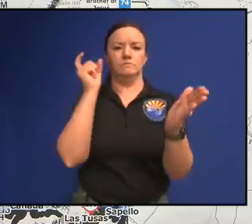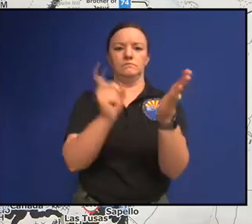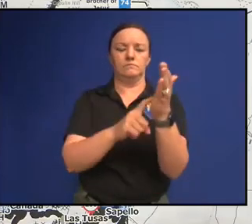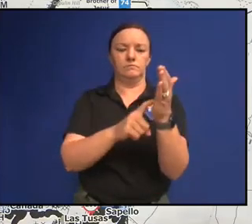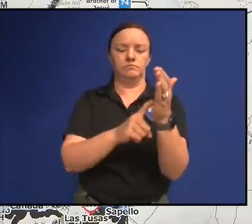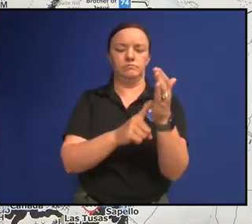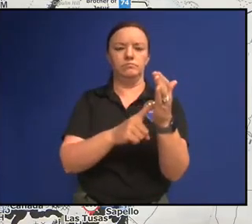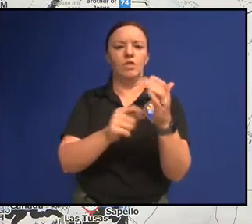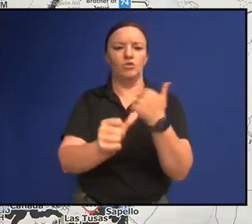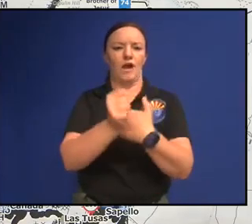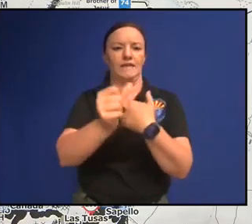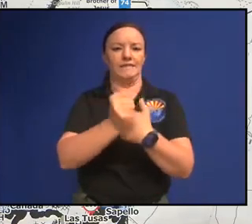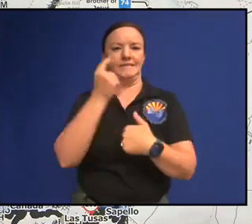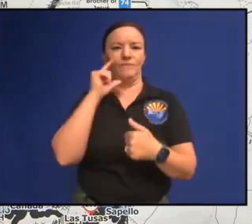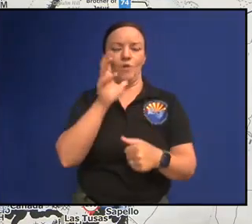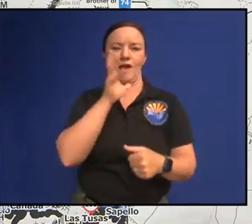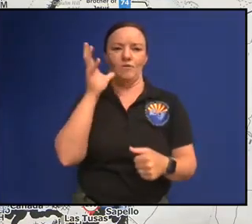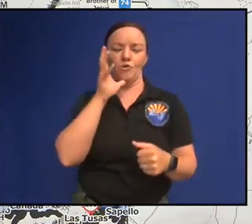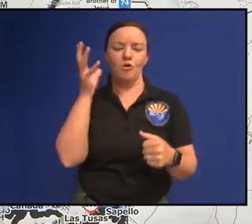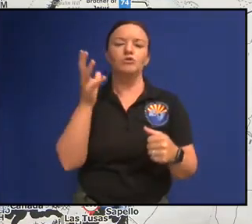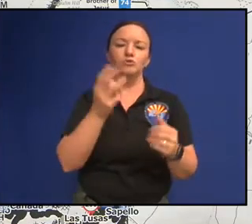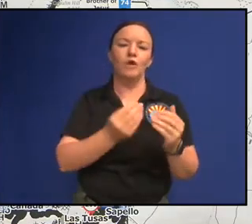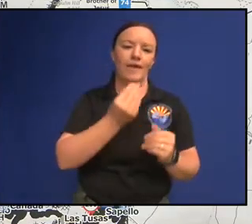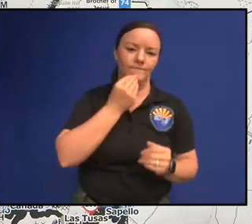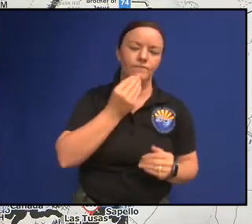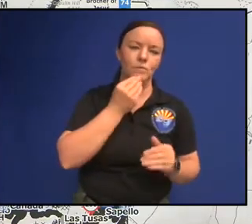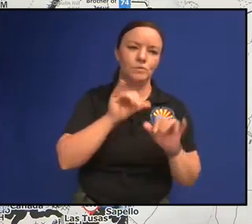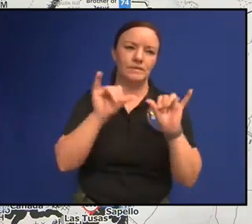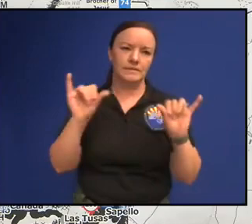REGARDS TO FOOD SYSTEMS, IDENTIFY AND PROVIDE RESOURCES